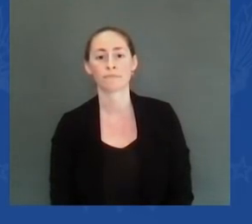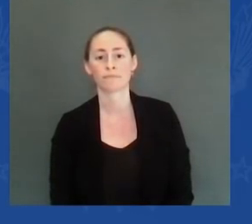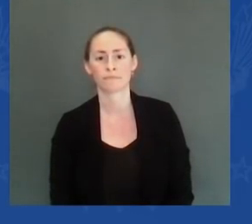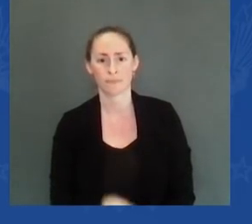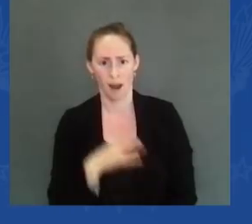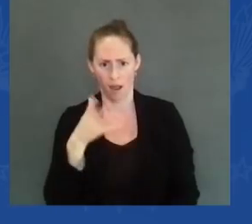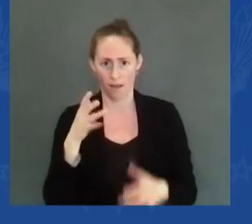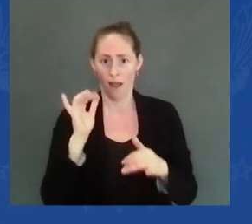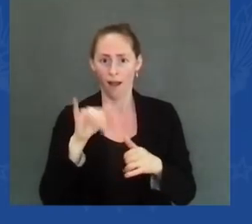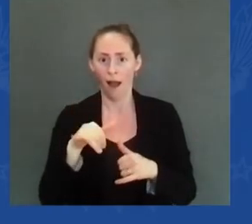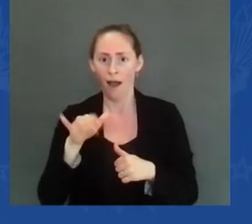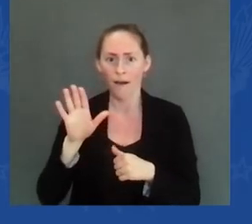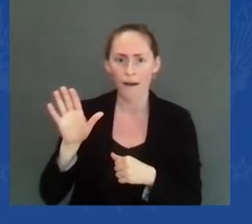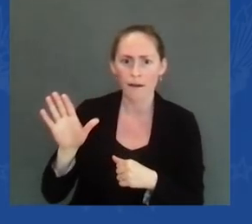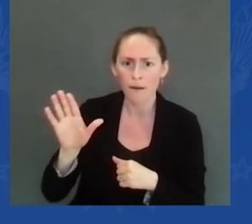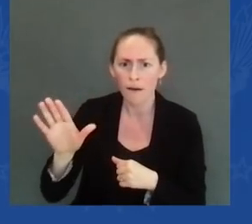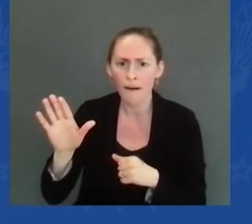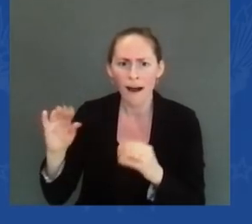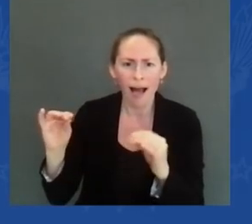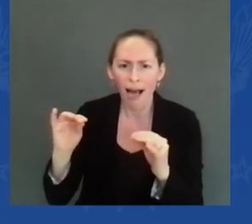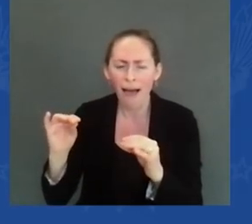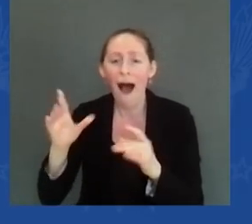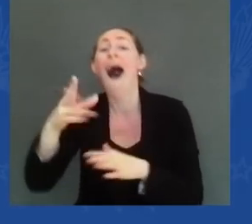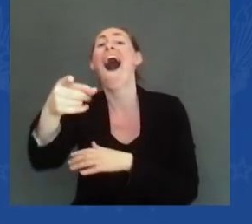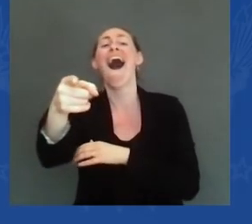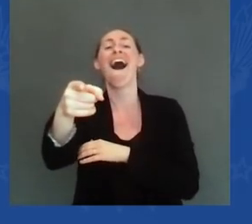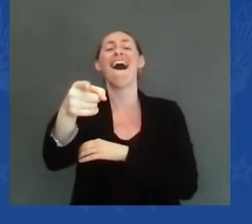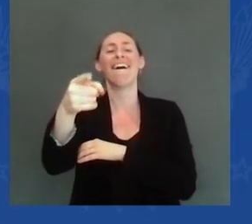The President: I want to thank her personally for her gumption,